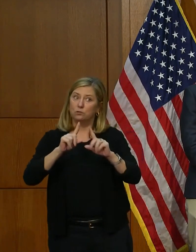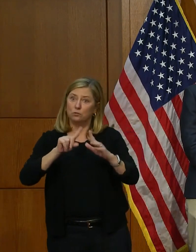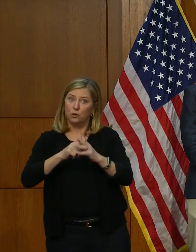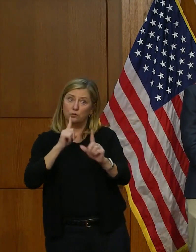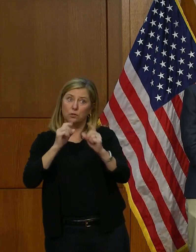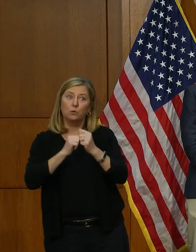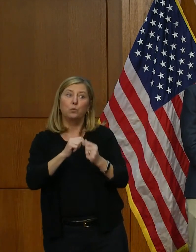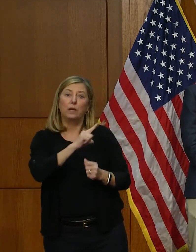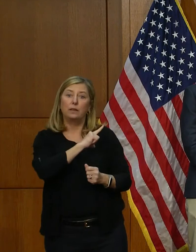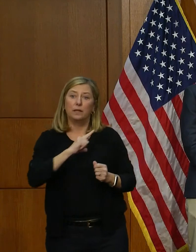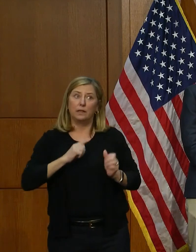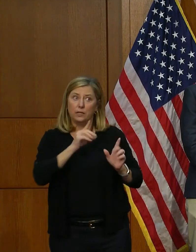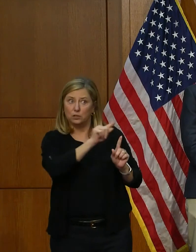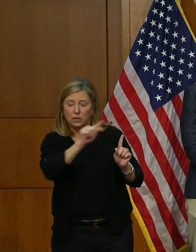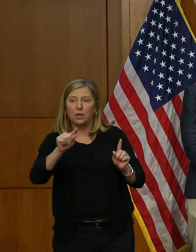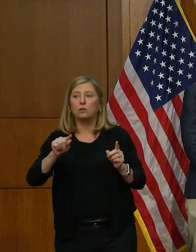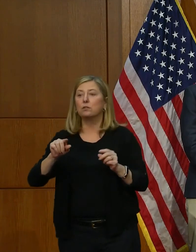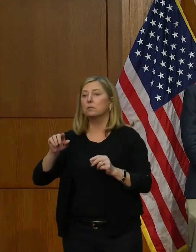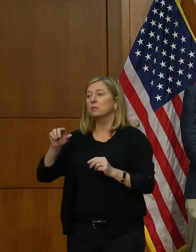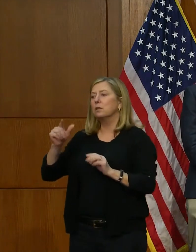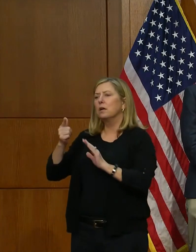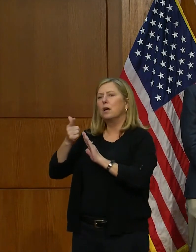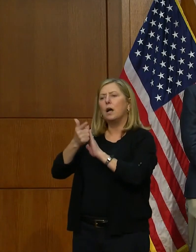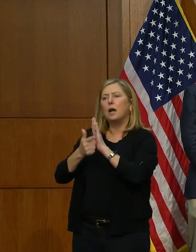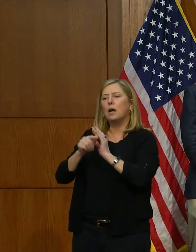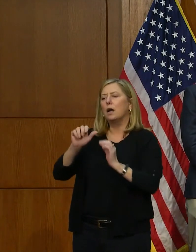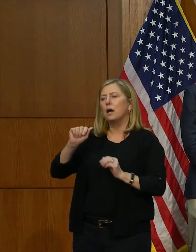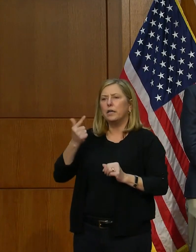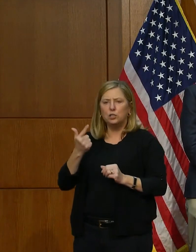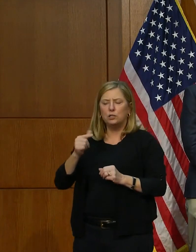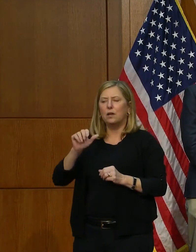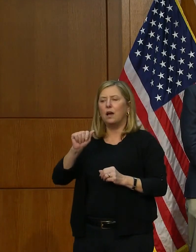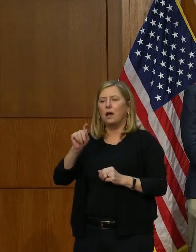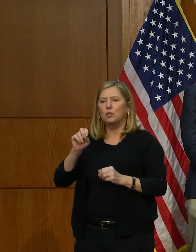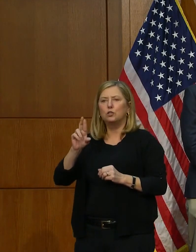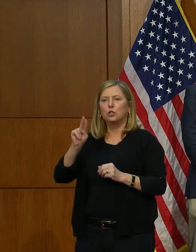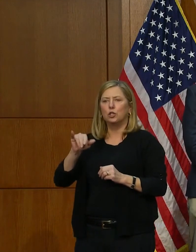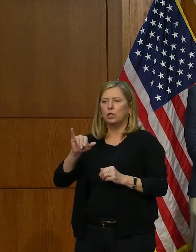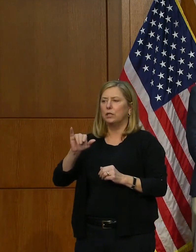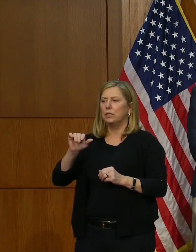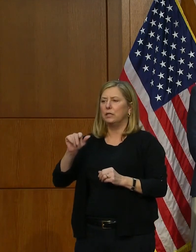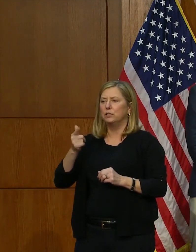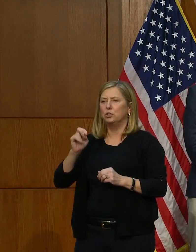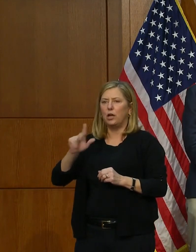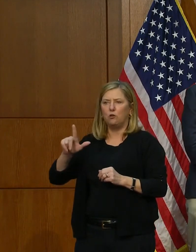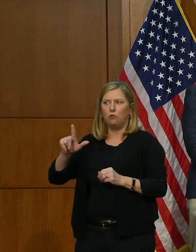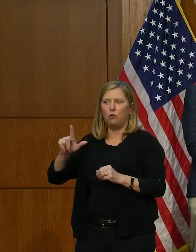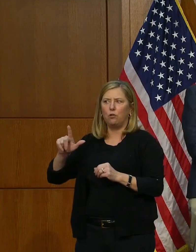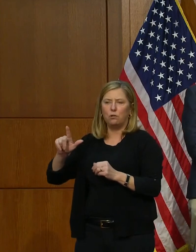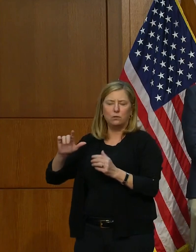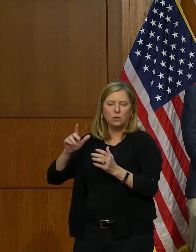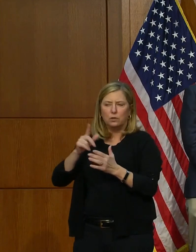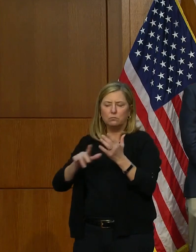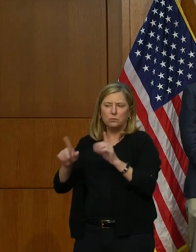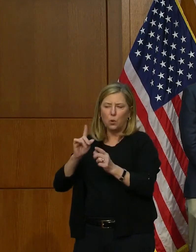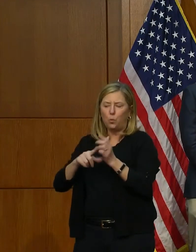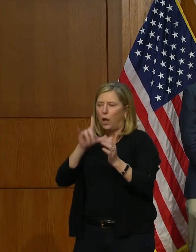LEGISLATIVE LEADERS. WE HAVE BEGUN TO SPOKE WITH SPEAK WITH THE ATTORNEY GENERAL'S OFFICE ABOUT WHAT FORM THAT